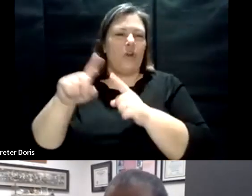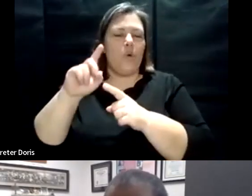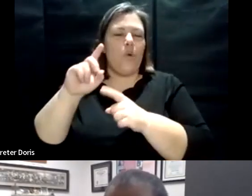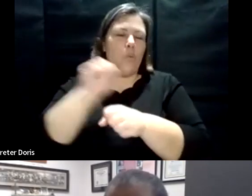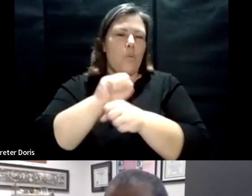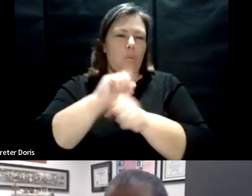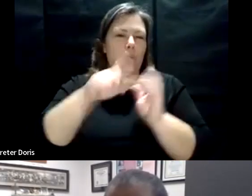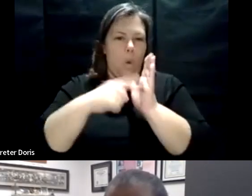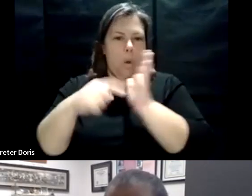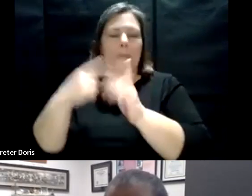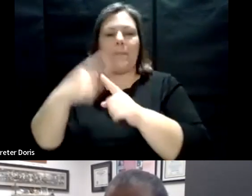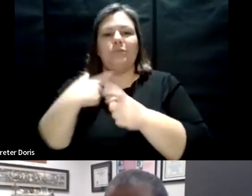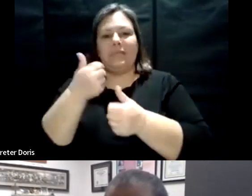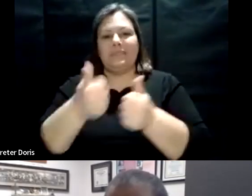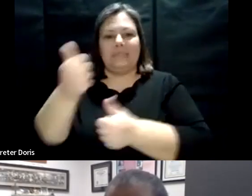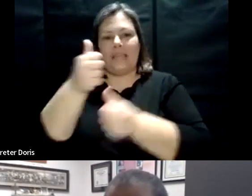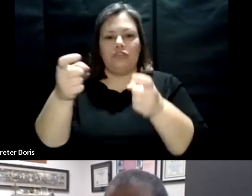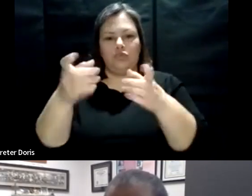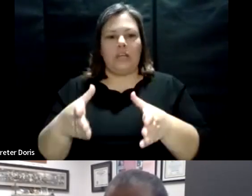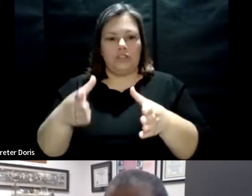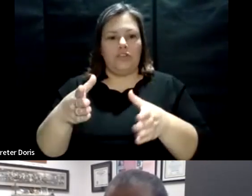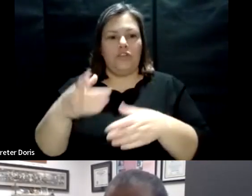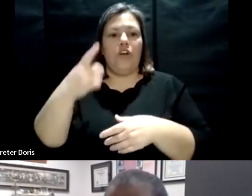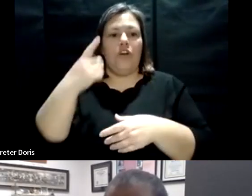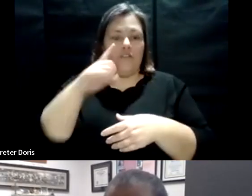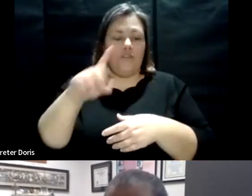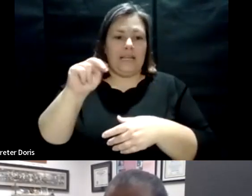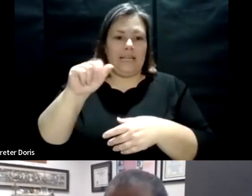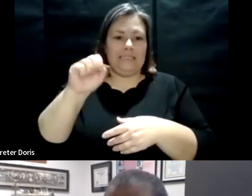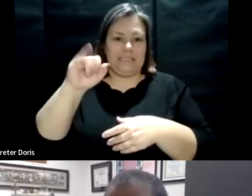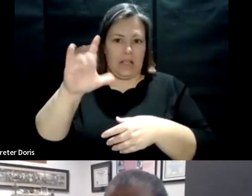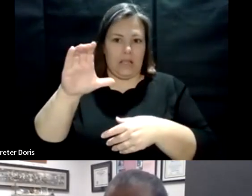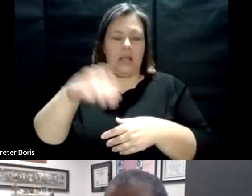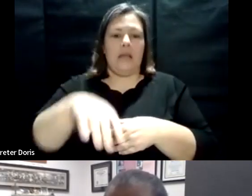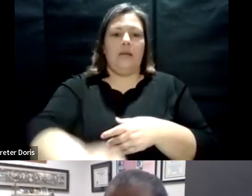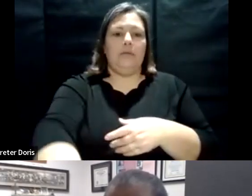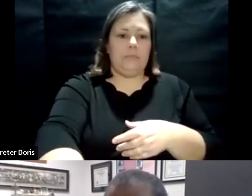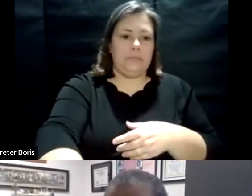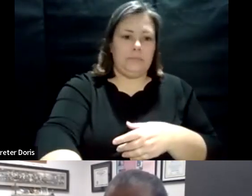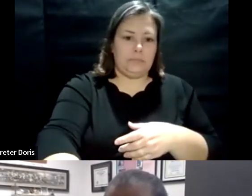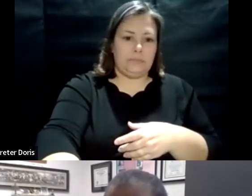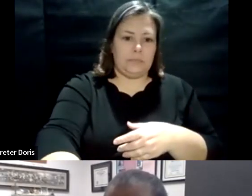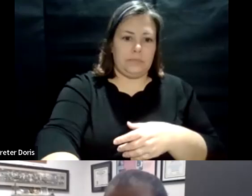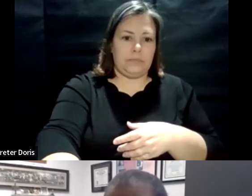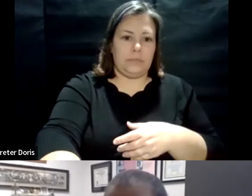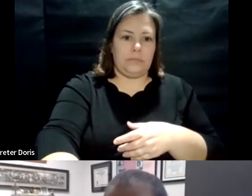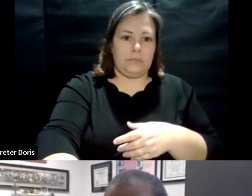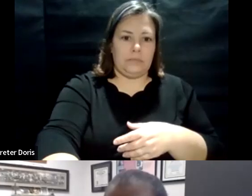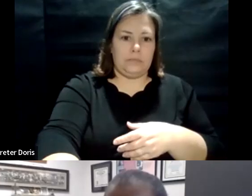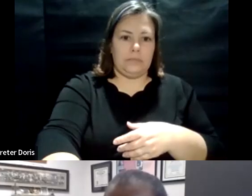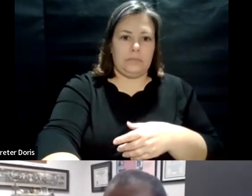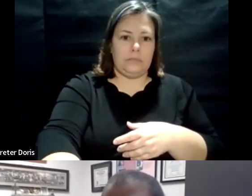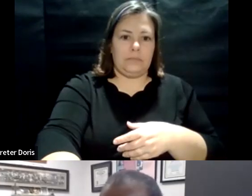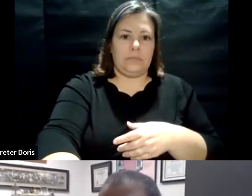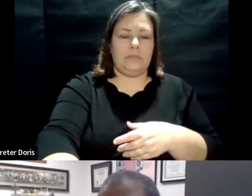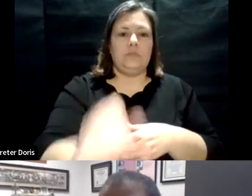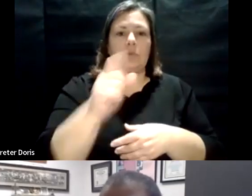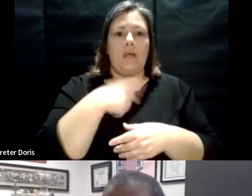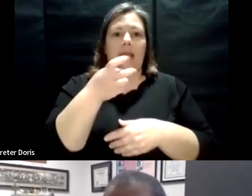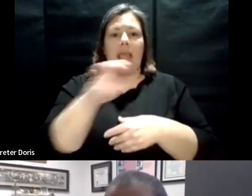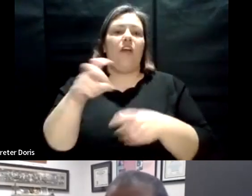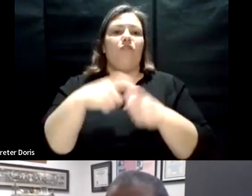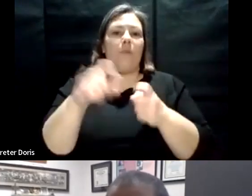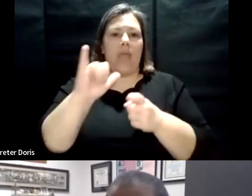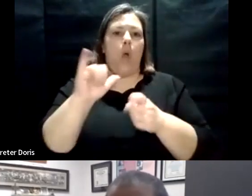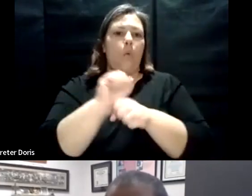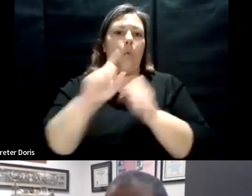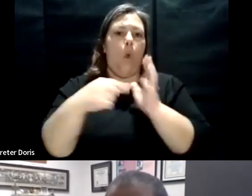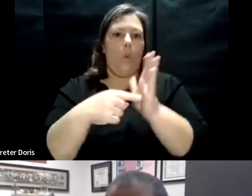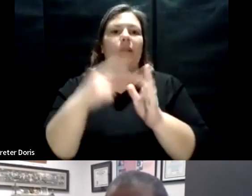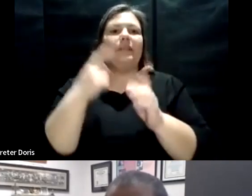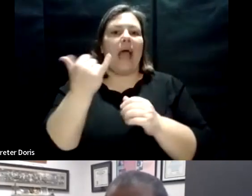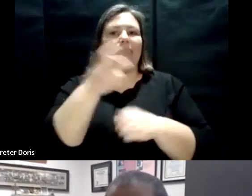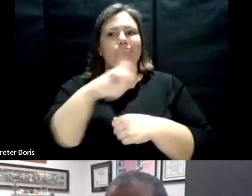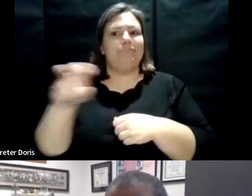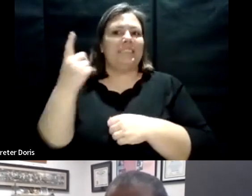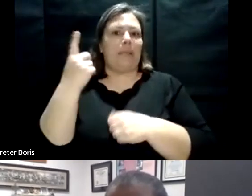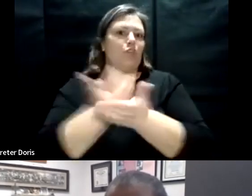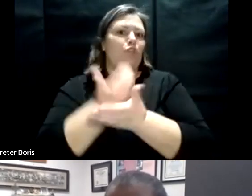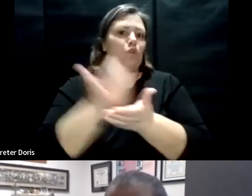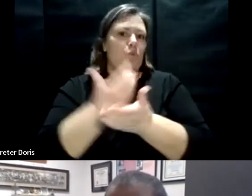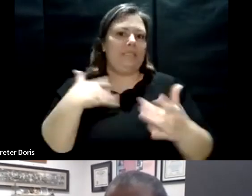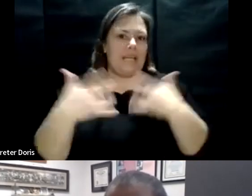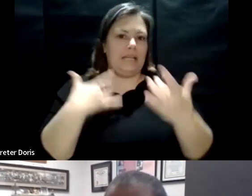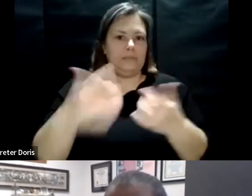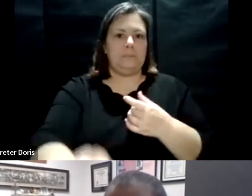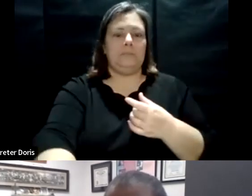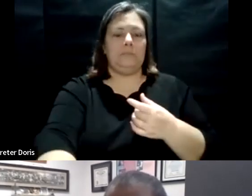For several years, too, and to have transitioned out of that role in leading down a path of something different and new and exciting.